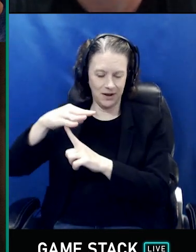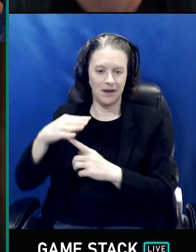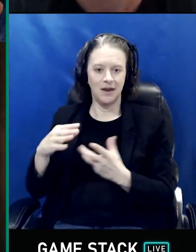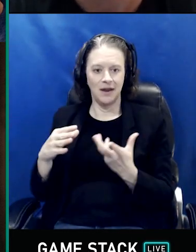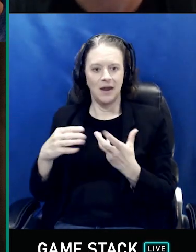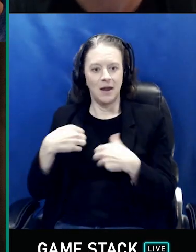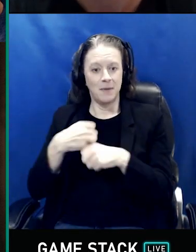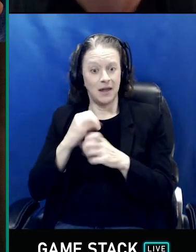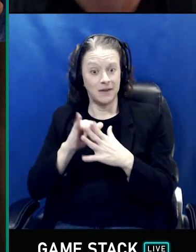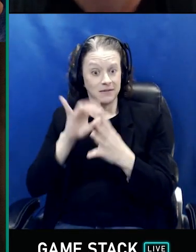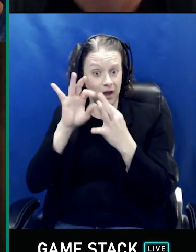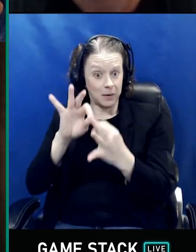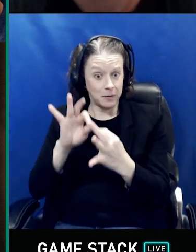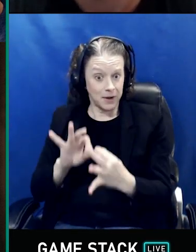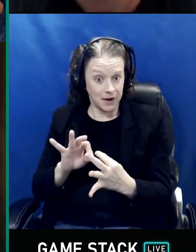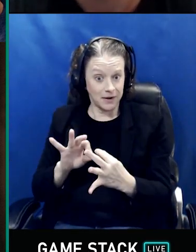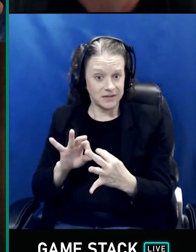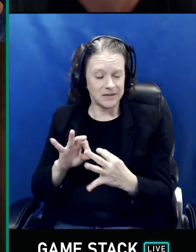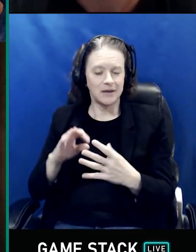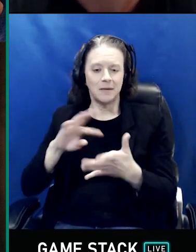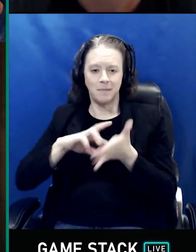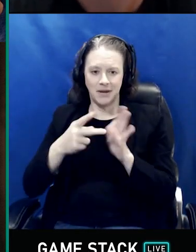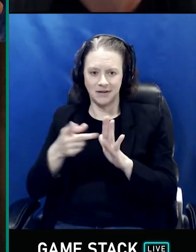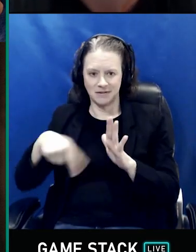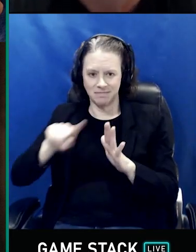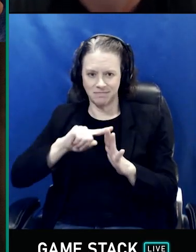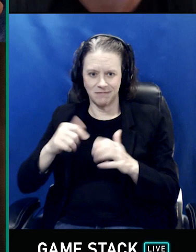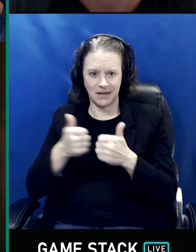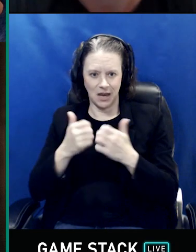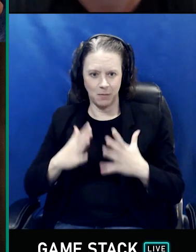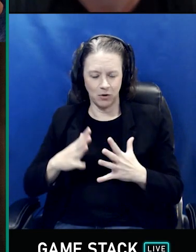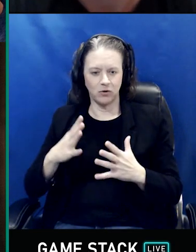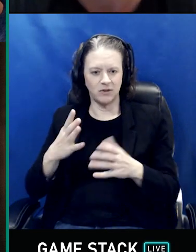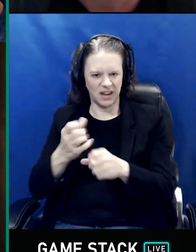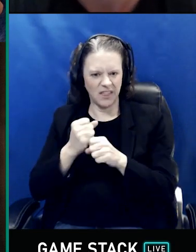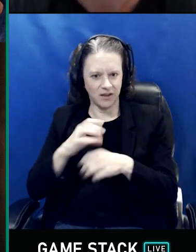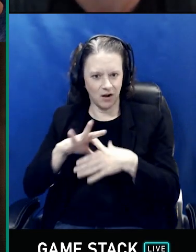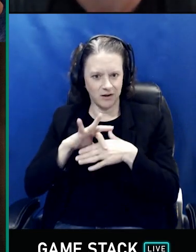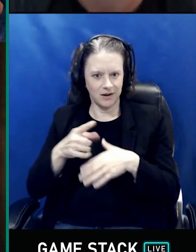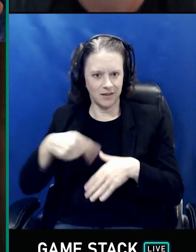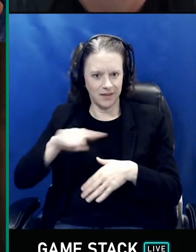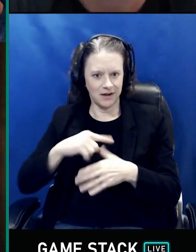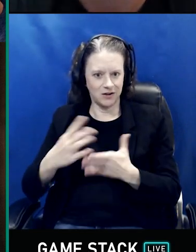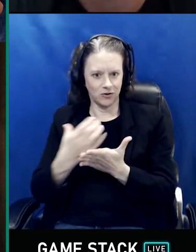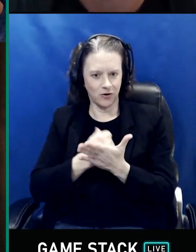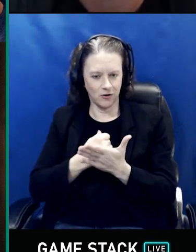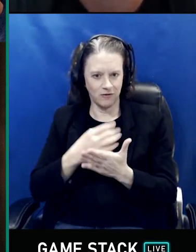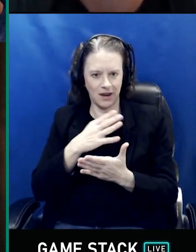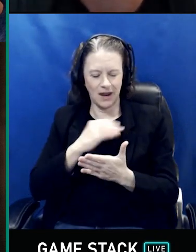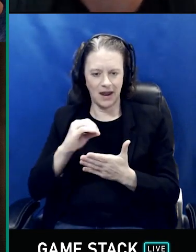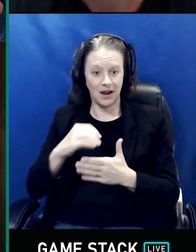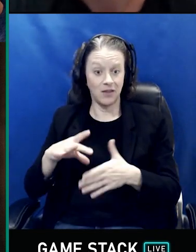the experience that they deserve, and the content is being shown in a way that it deserves to be shown.